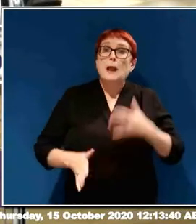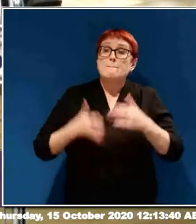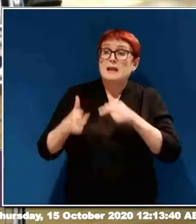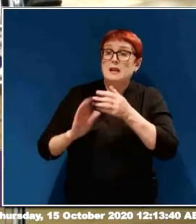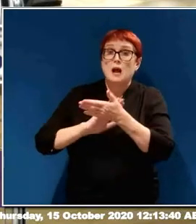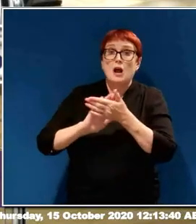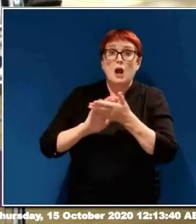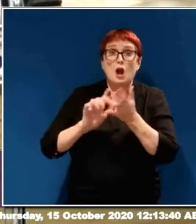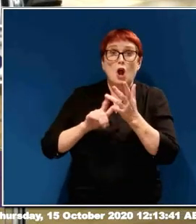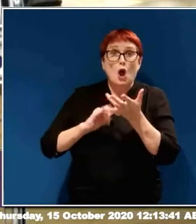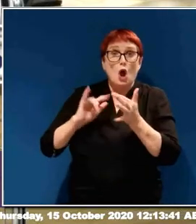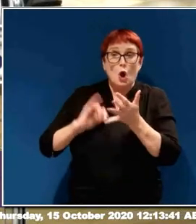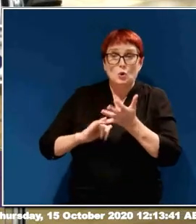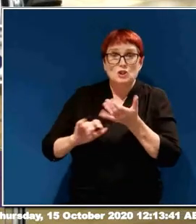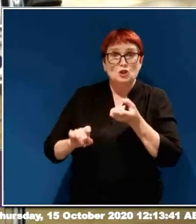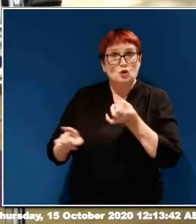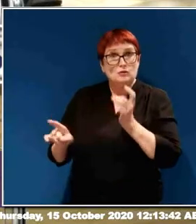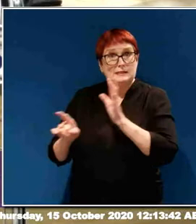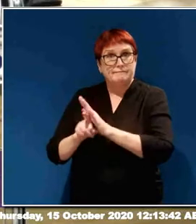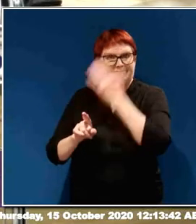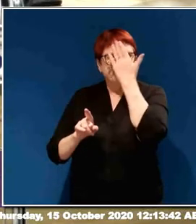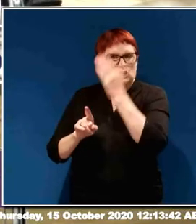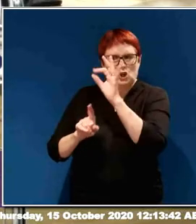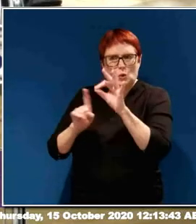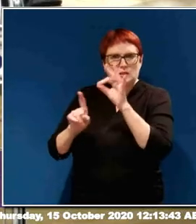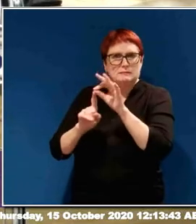of the specific guideline until you told her about it?